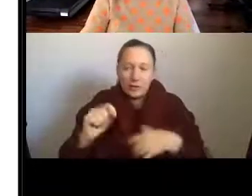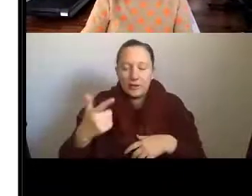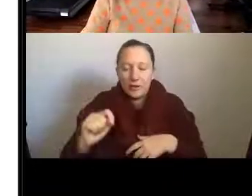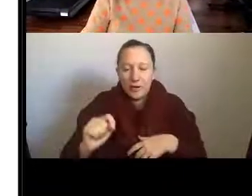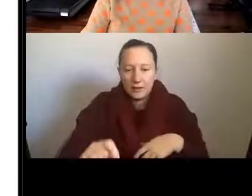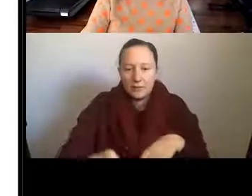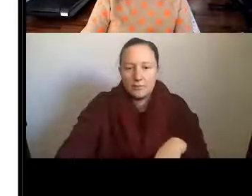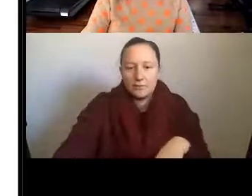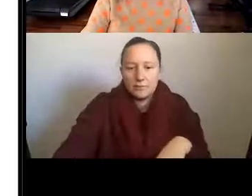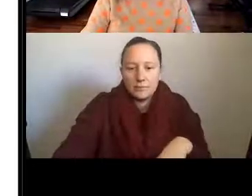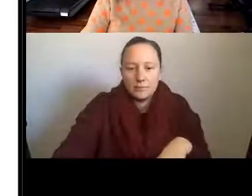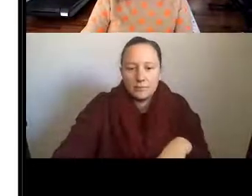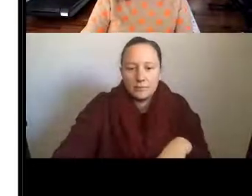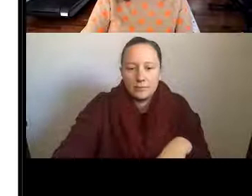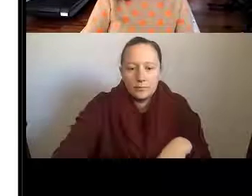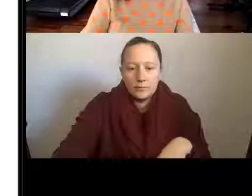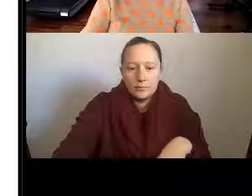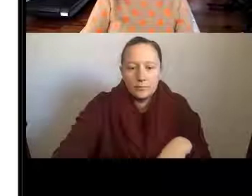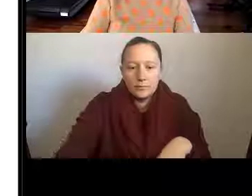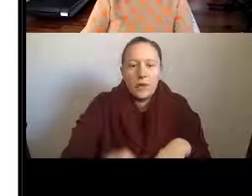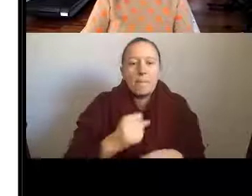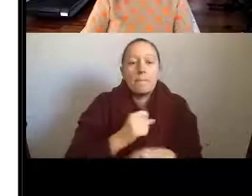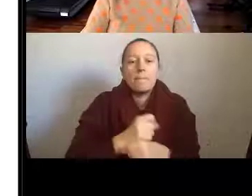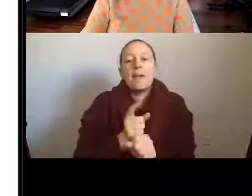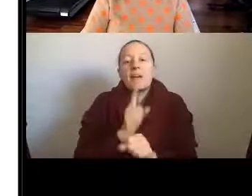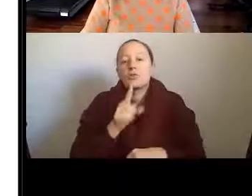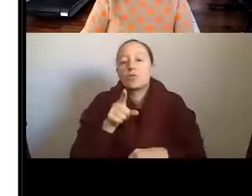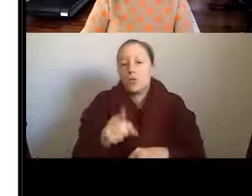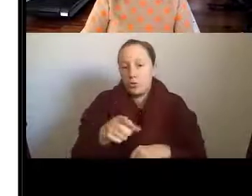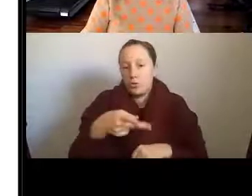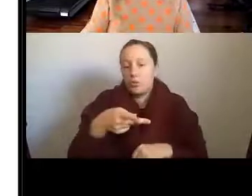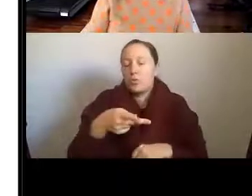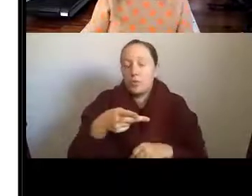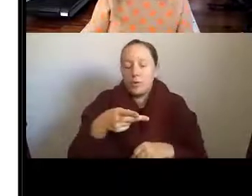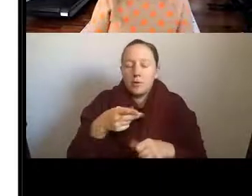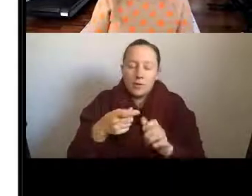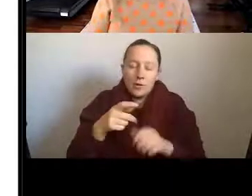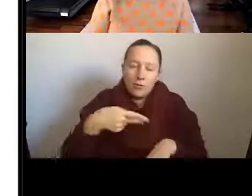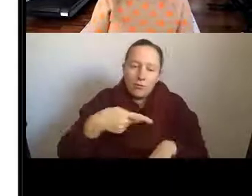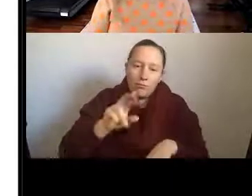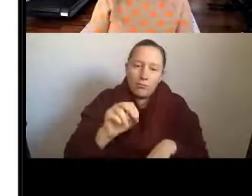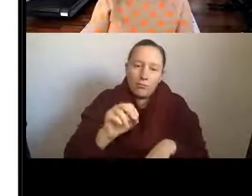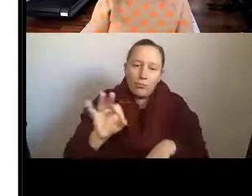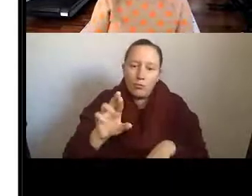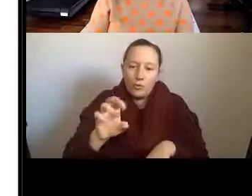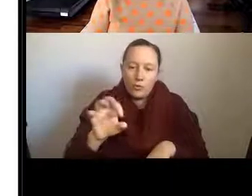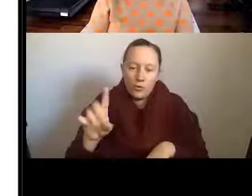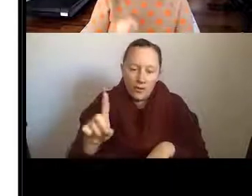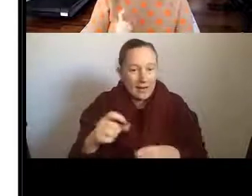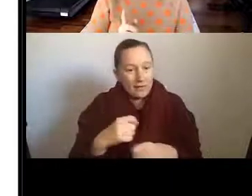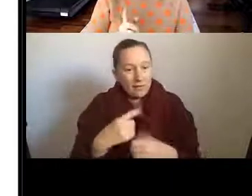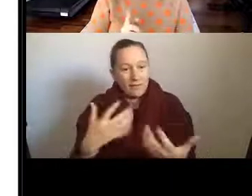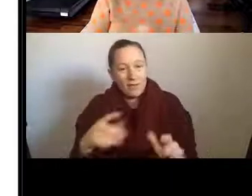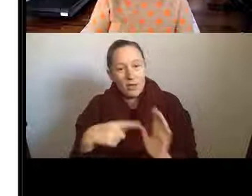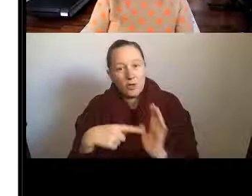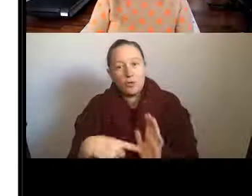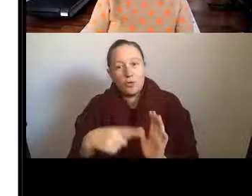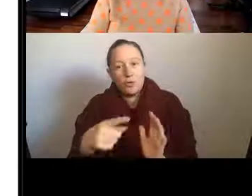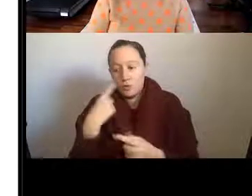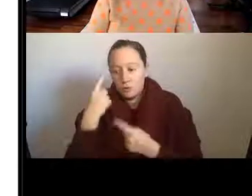Also, make sure you proofread the application. That shows that you've put some thought into it and I've definitely heard reviewers comment